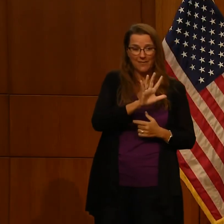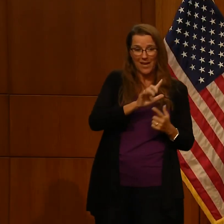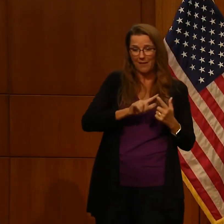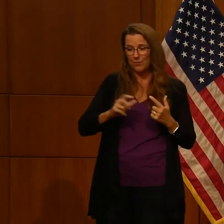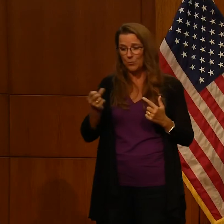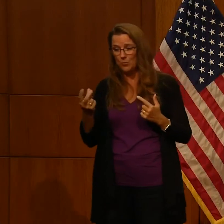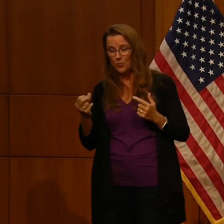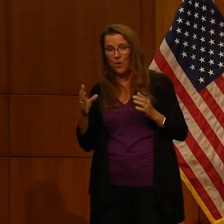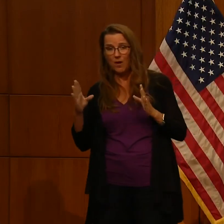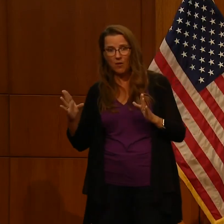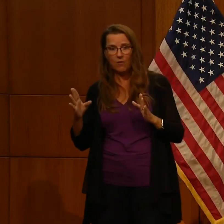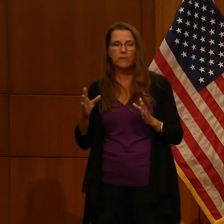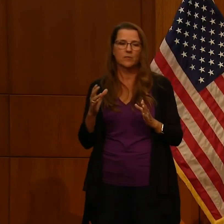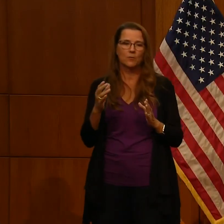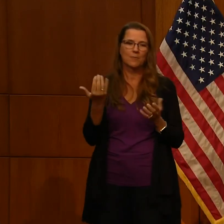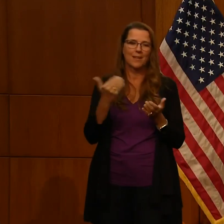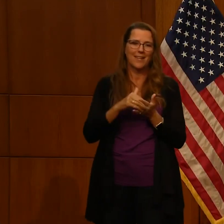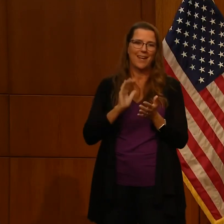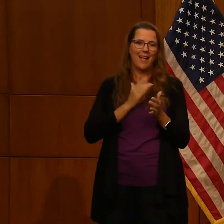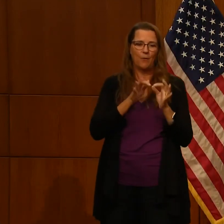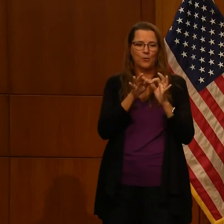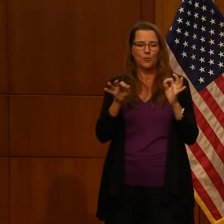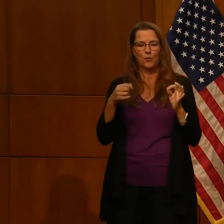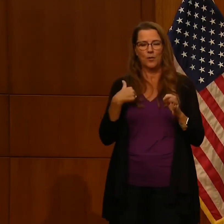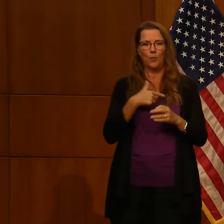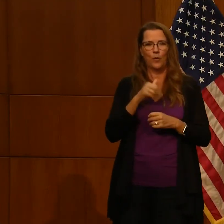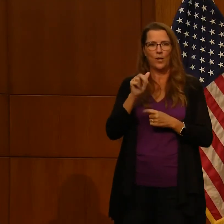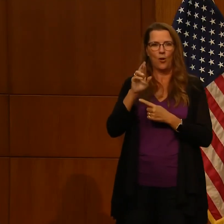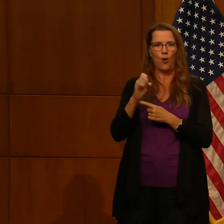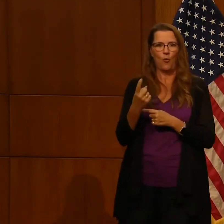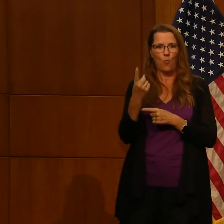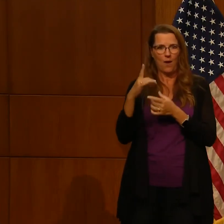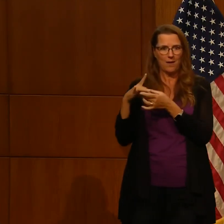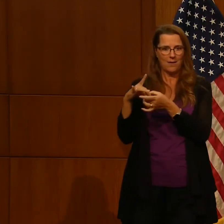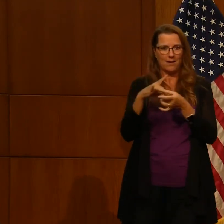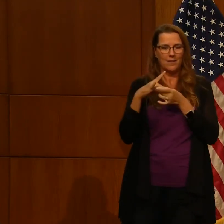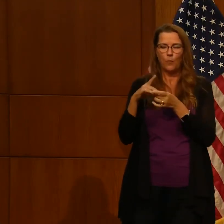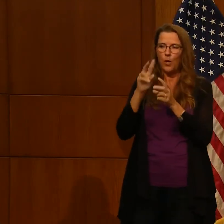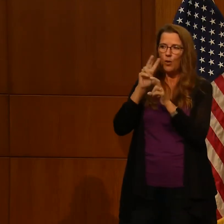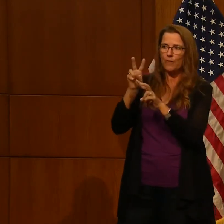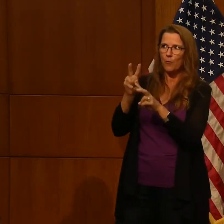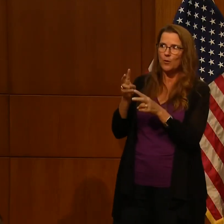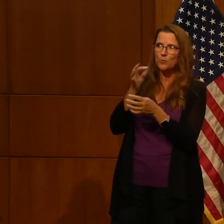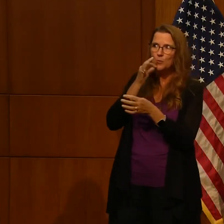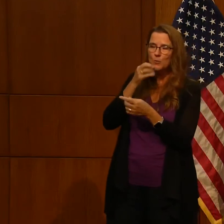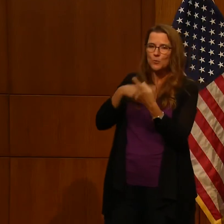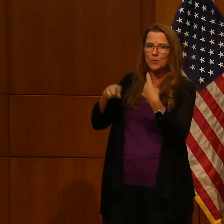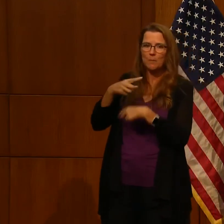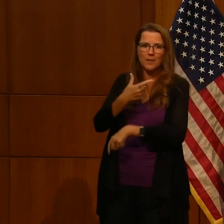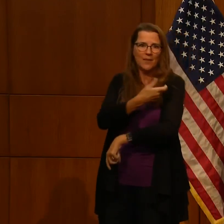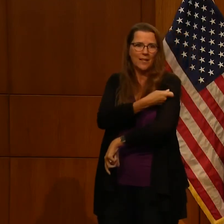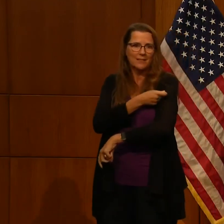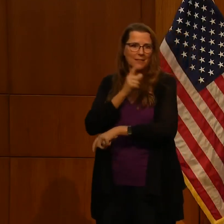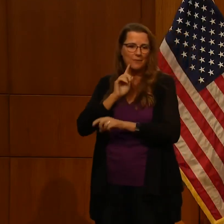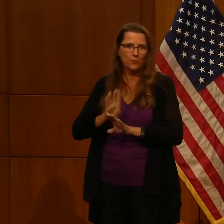AND 12. SO TOGETHER AGAIN. WE ARE ONE AND WE'RE LOOKING